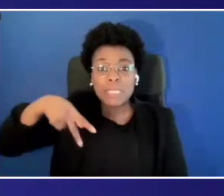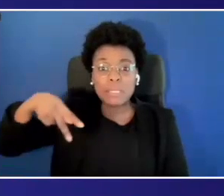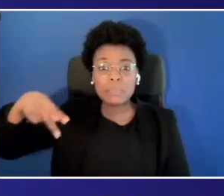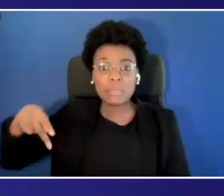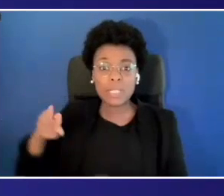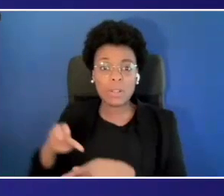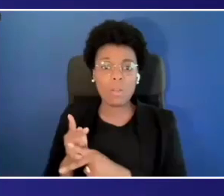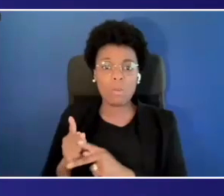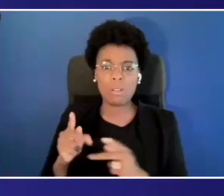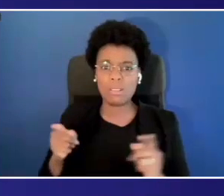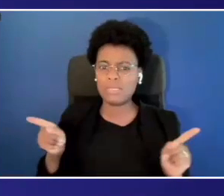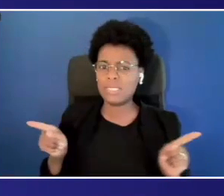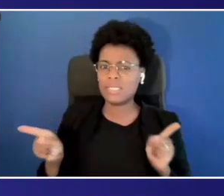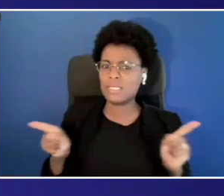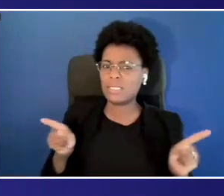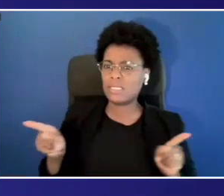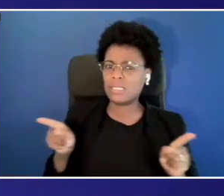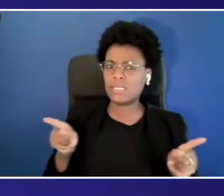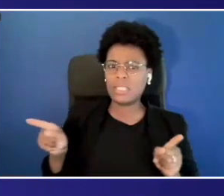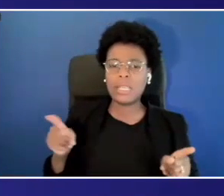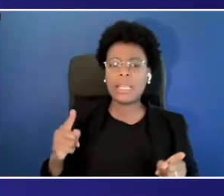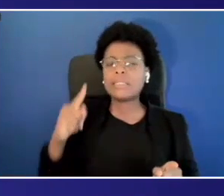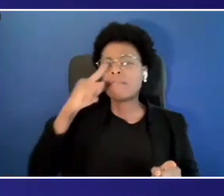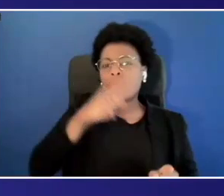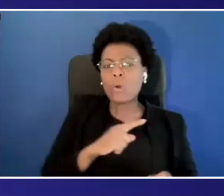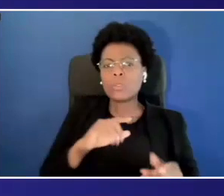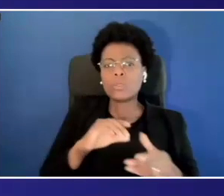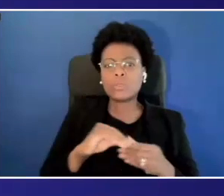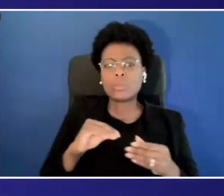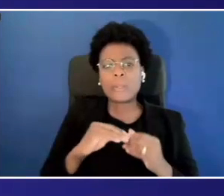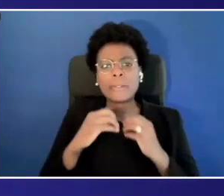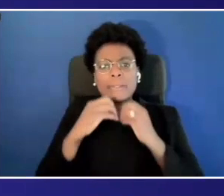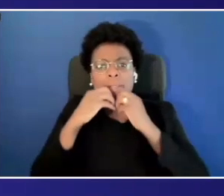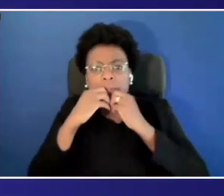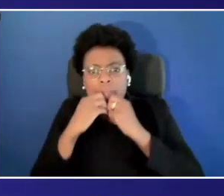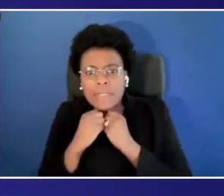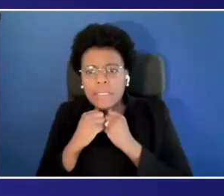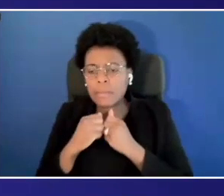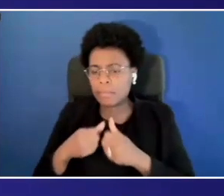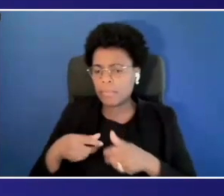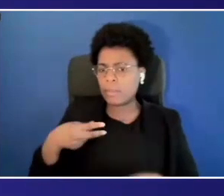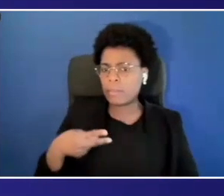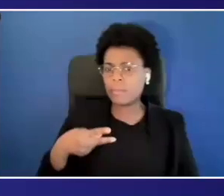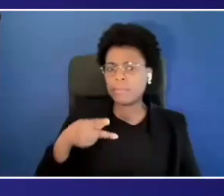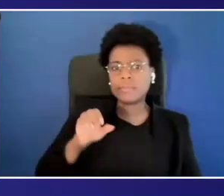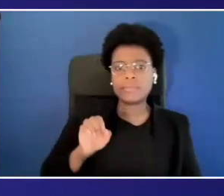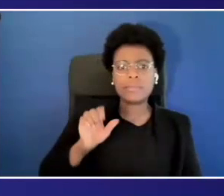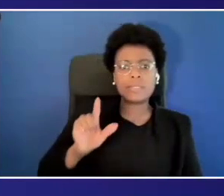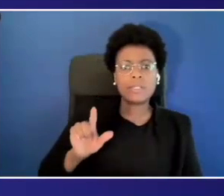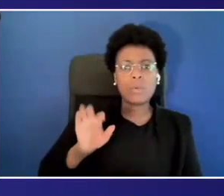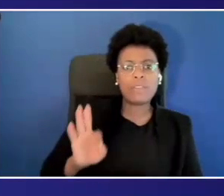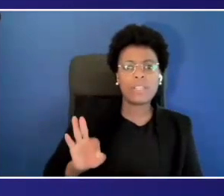It's objectively false to claim that any concern about public service loan forgiveness is merely a concern for the US taxpayer.